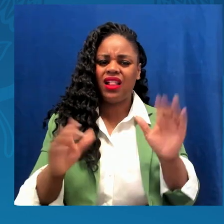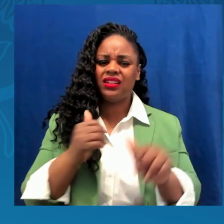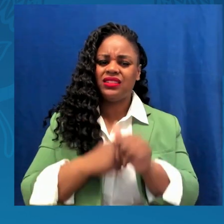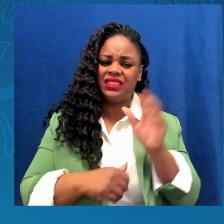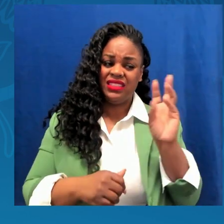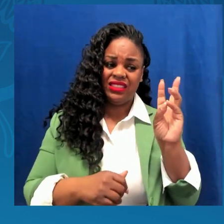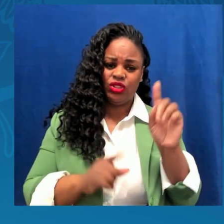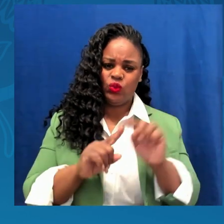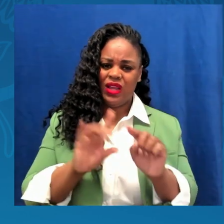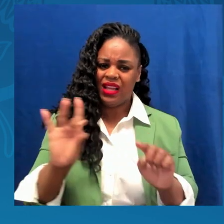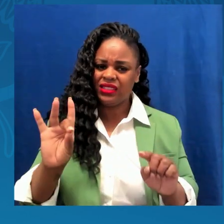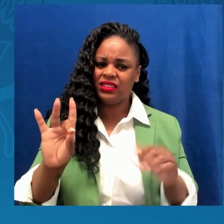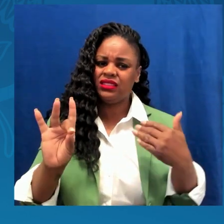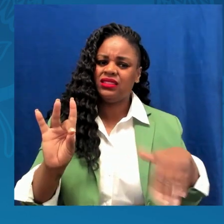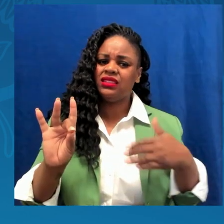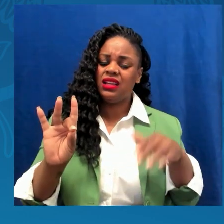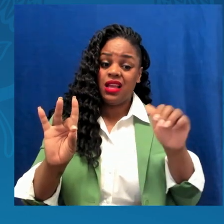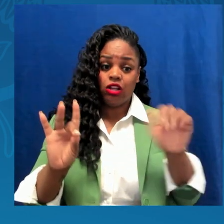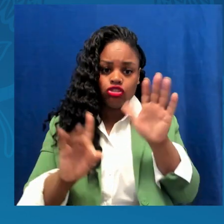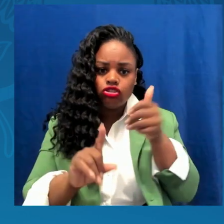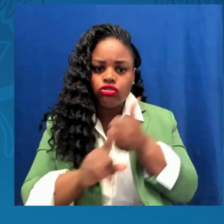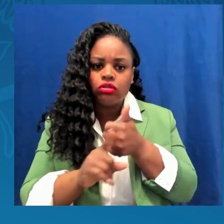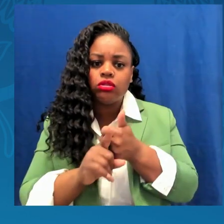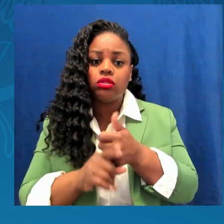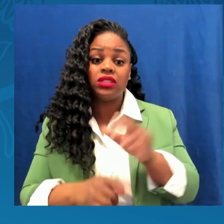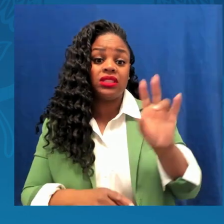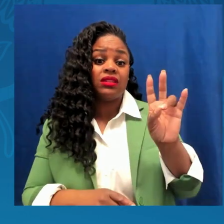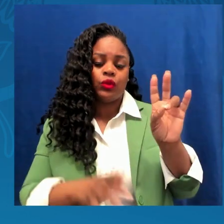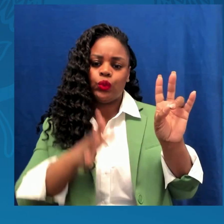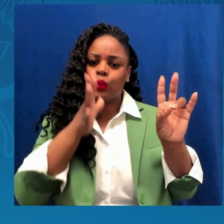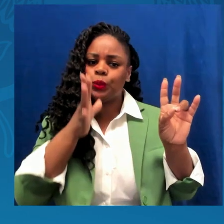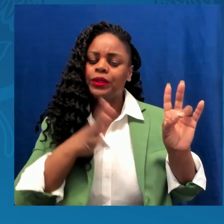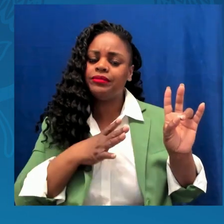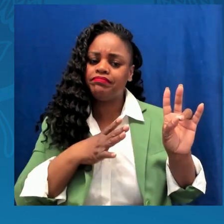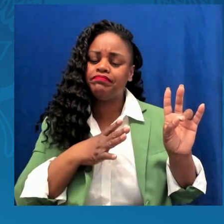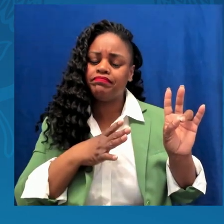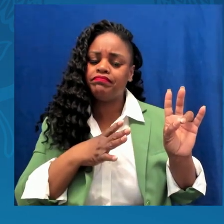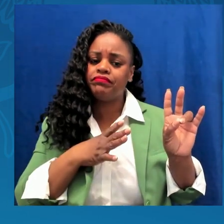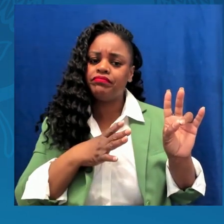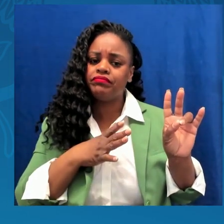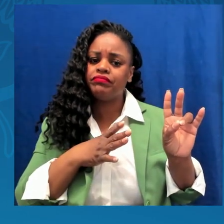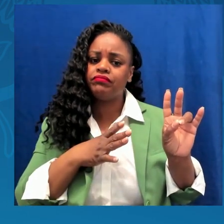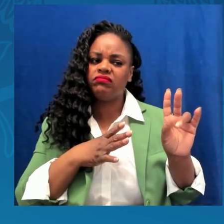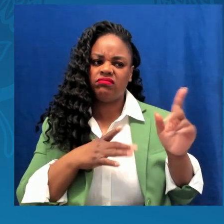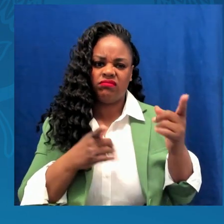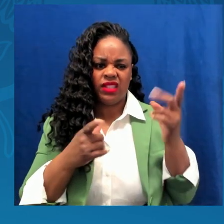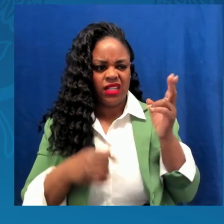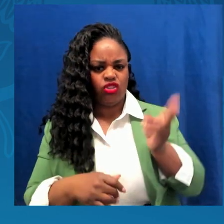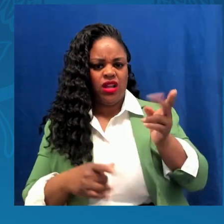Seven were women. And these shootings took place in businesses owned by Asian Americans.